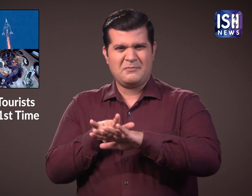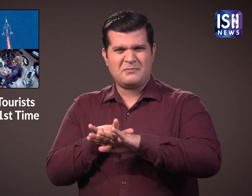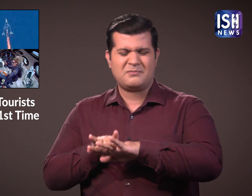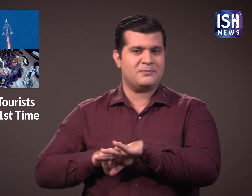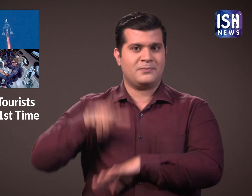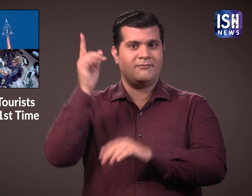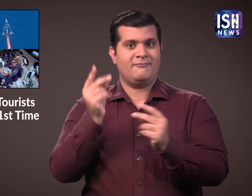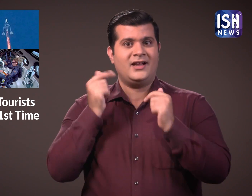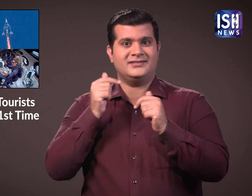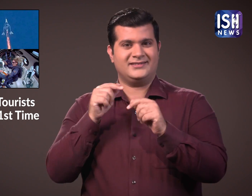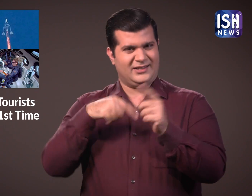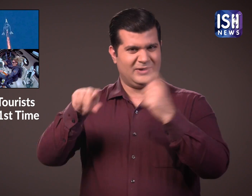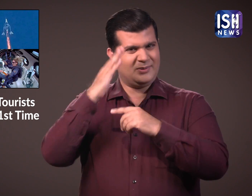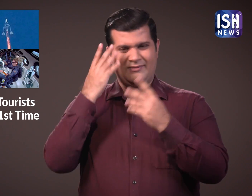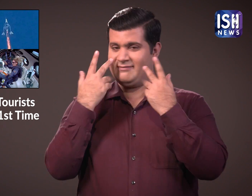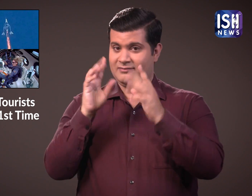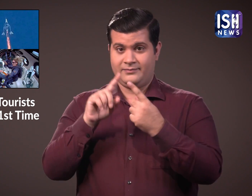by launching its high speed spacecraft. You all know about this.